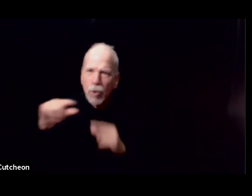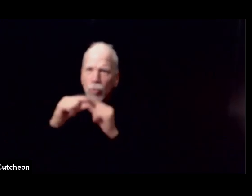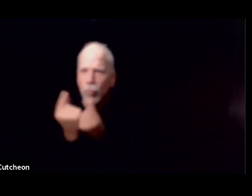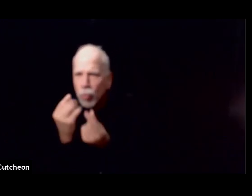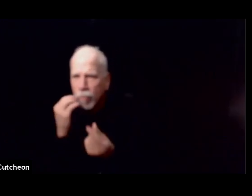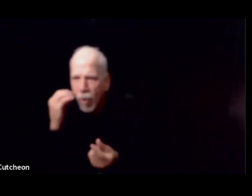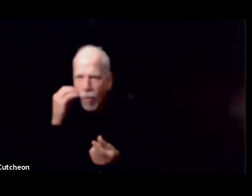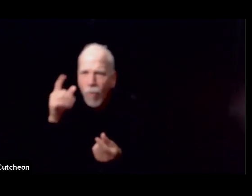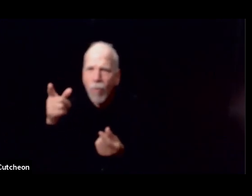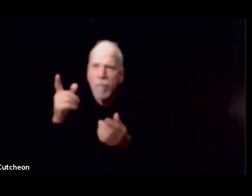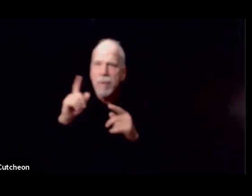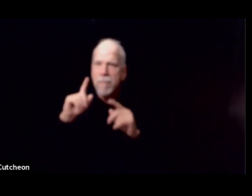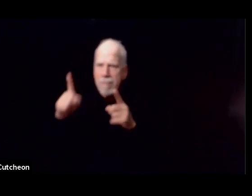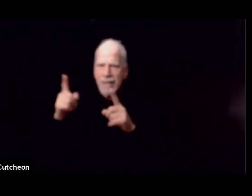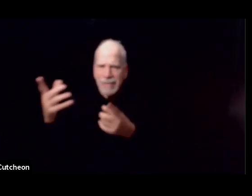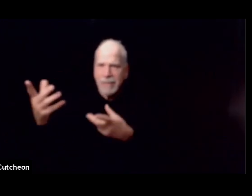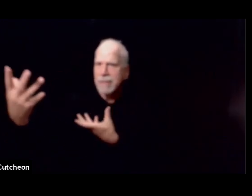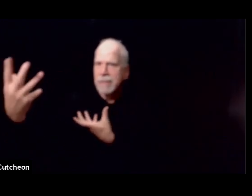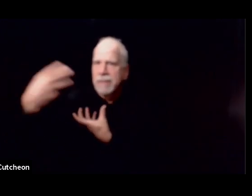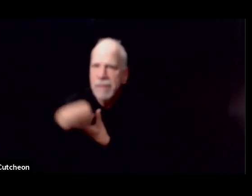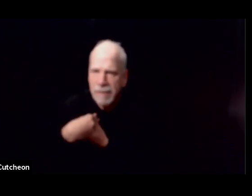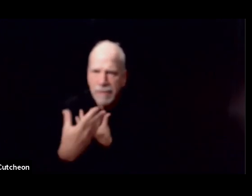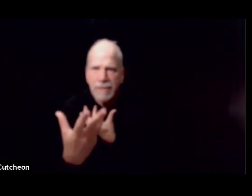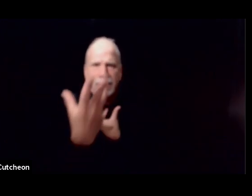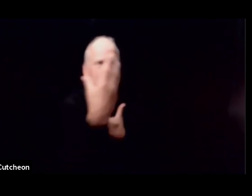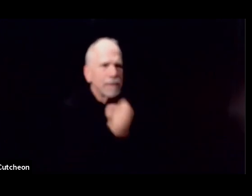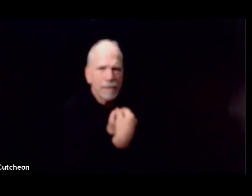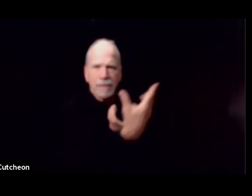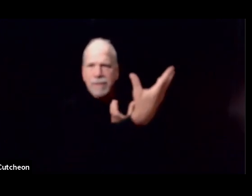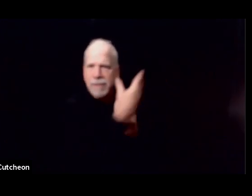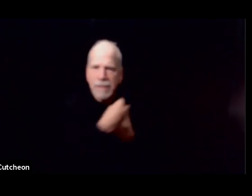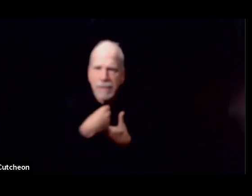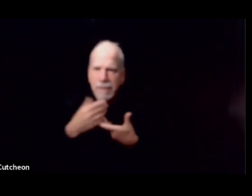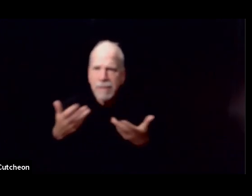acknowledge that the health care systems continue to share significant knowledge whether it's